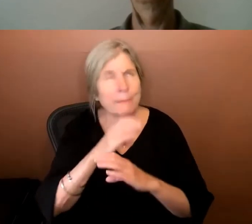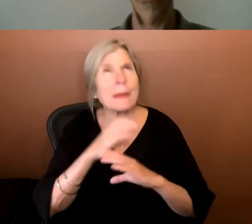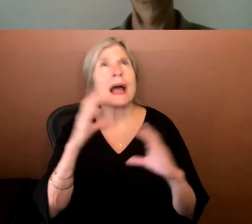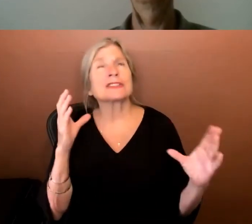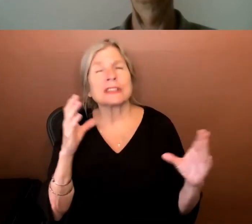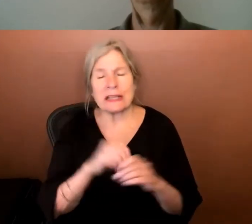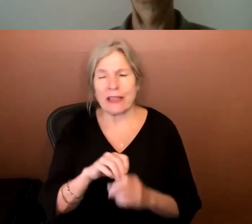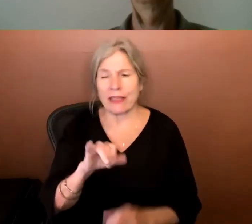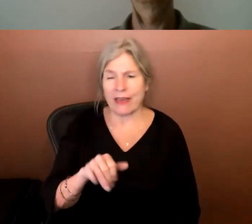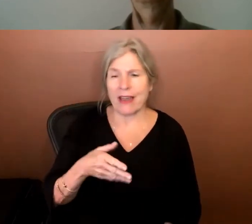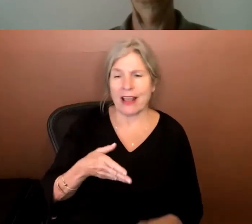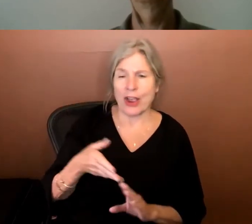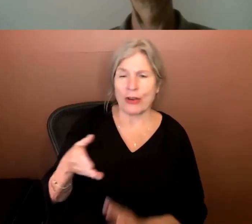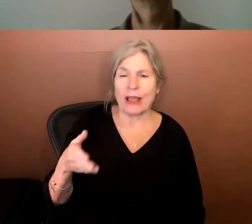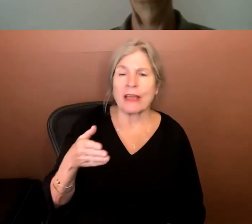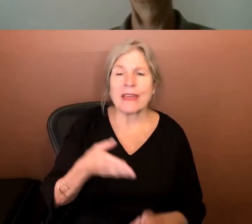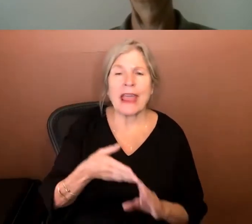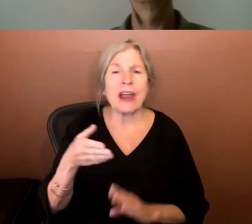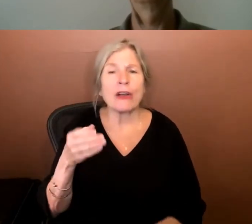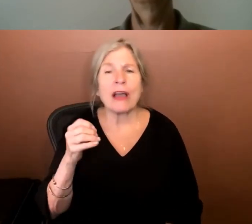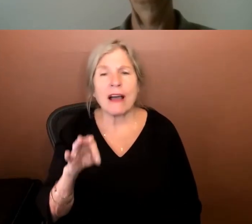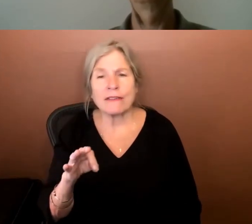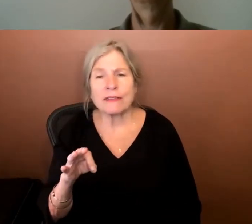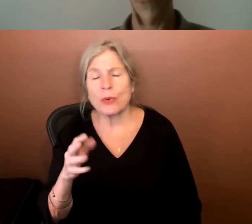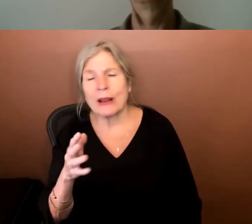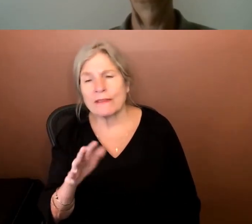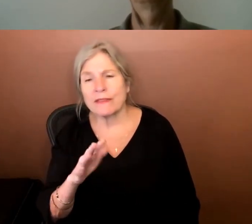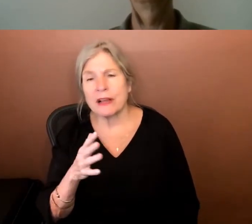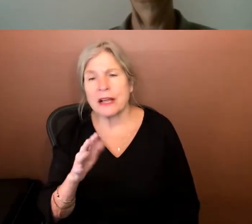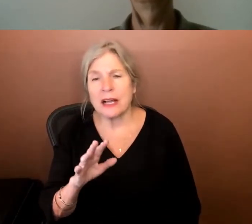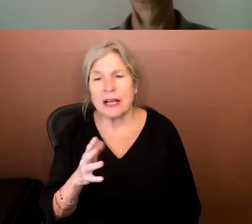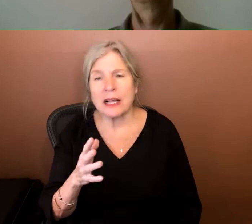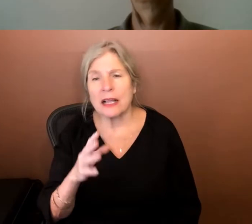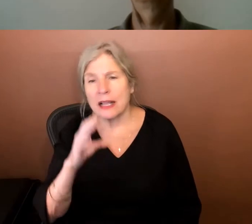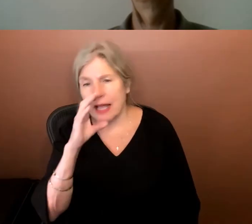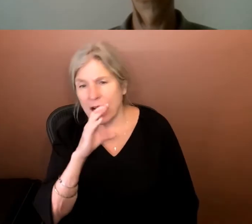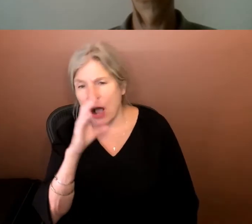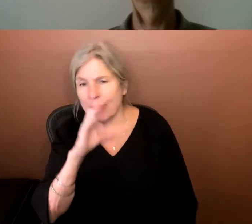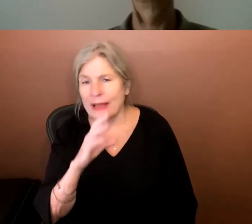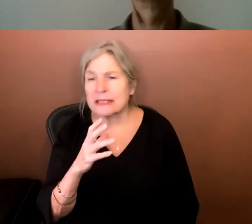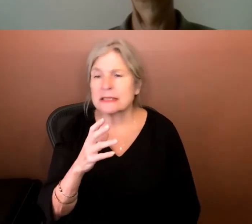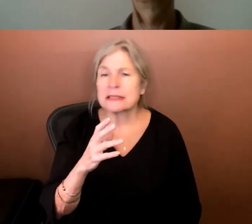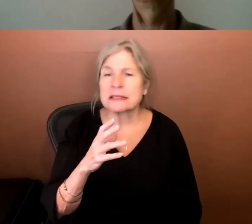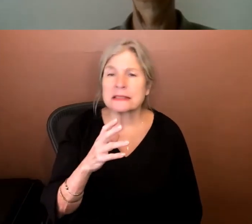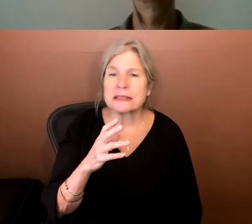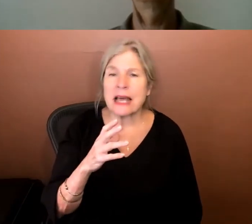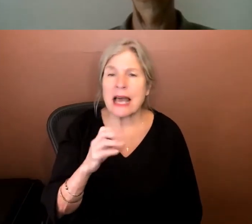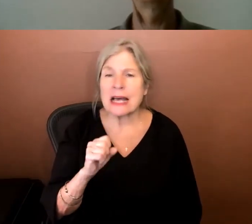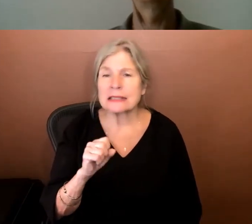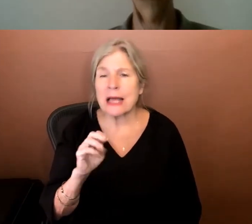area? The area of sort of comics XML, if you will. Ed Summers: